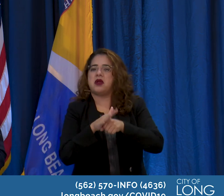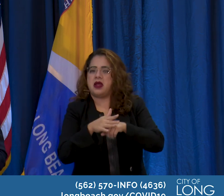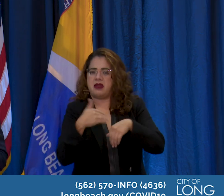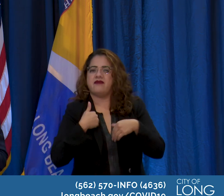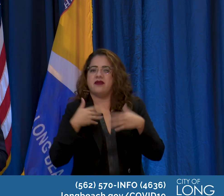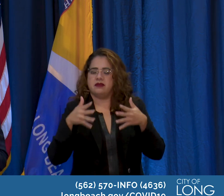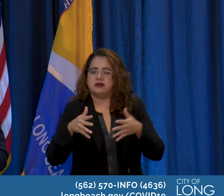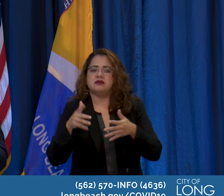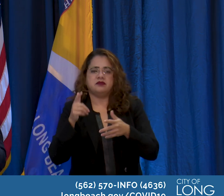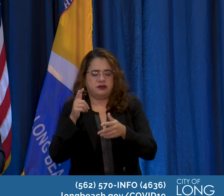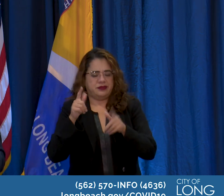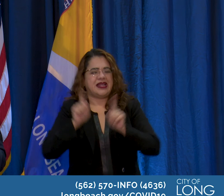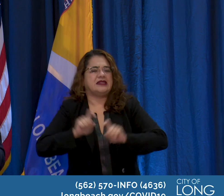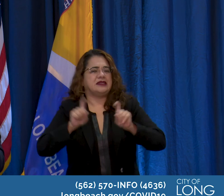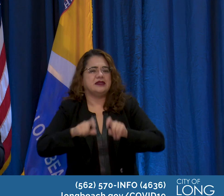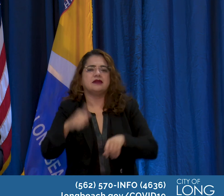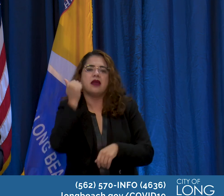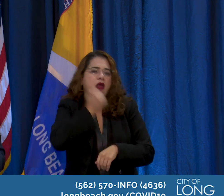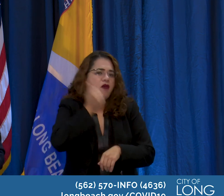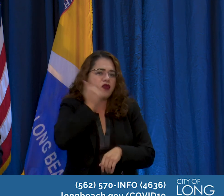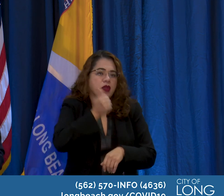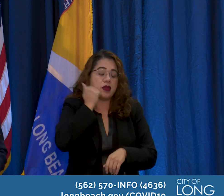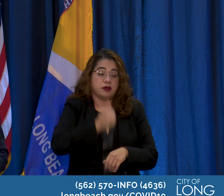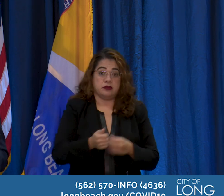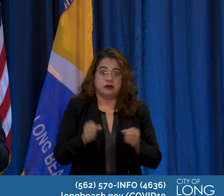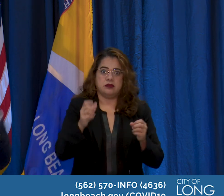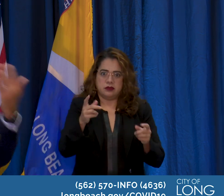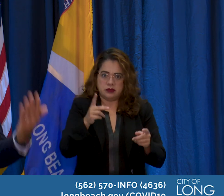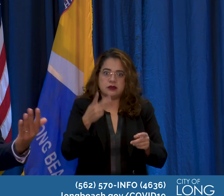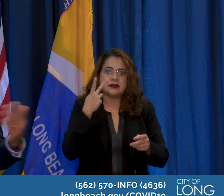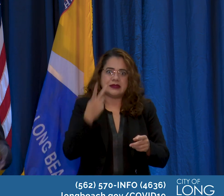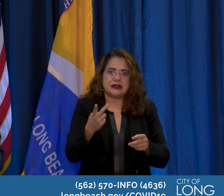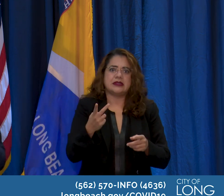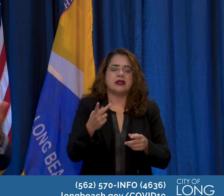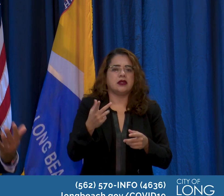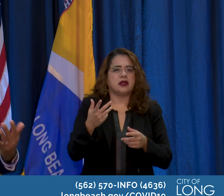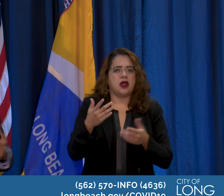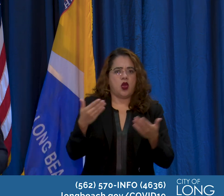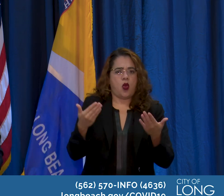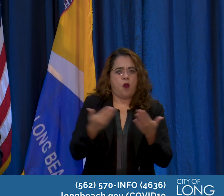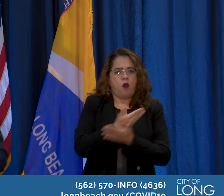We are seeing more and more interest from new folks getting tests.